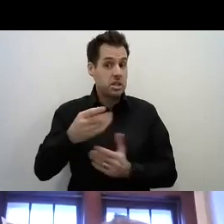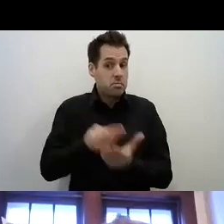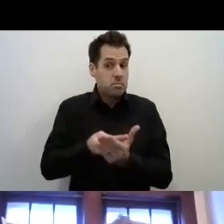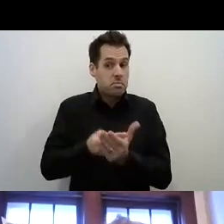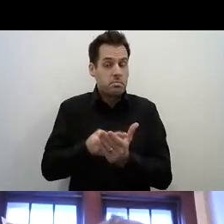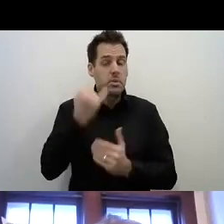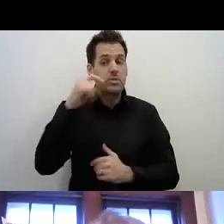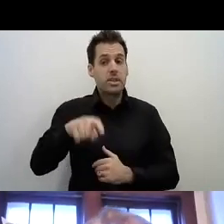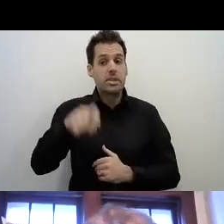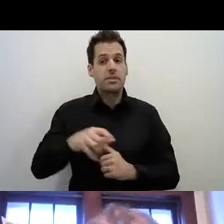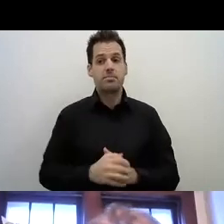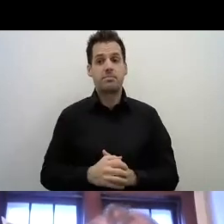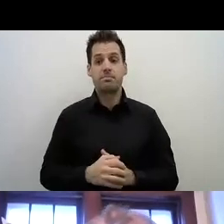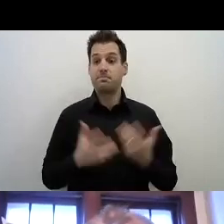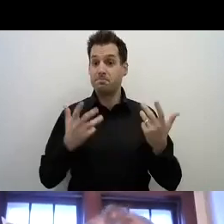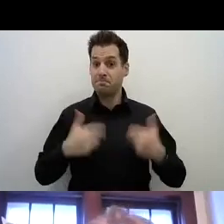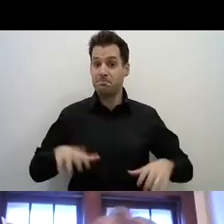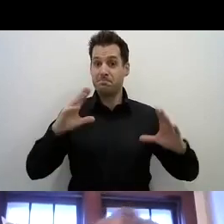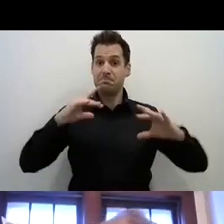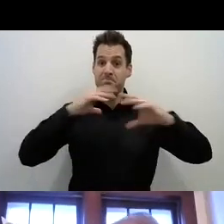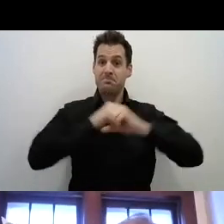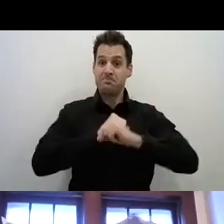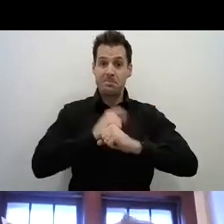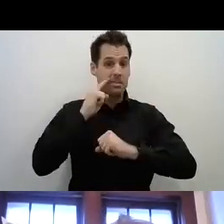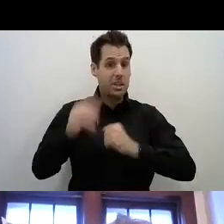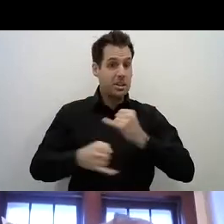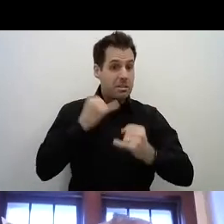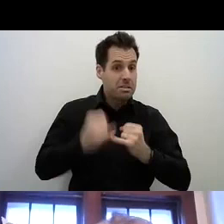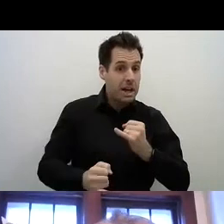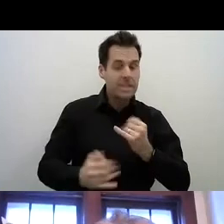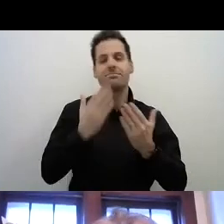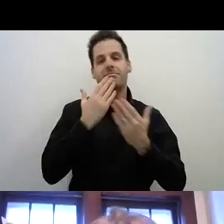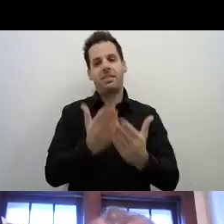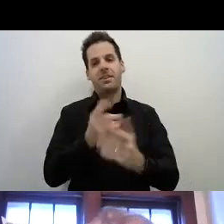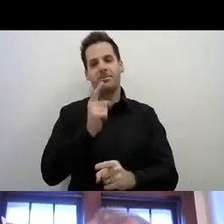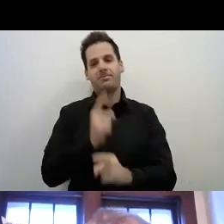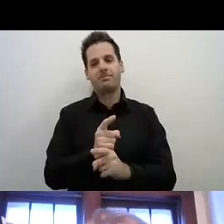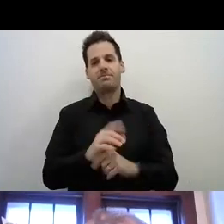that uh concludes i think my next slide is a is a thank you and and i want to thank again our